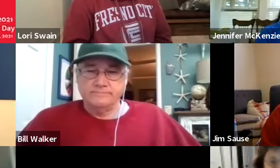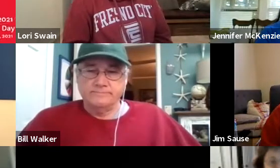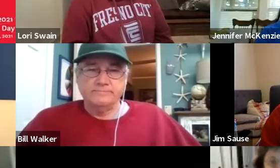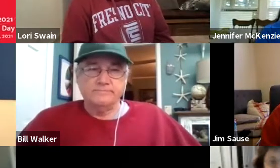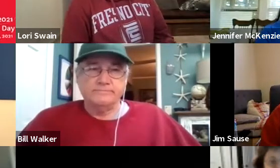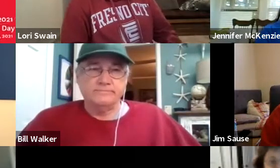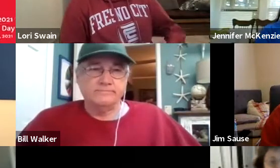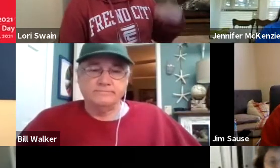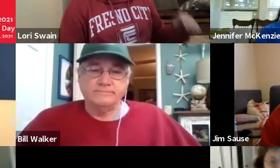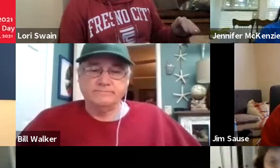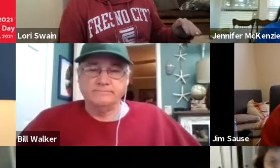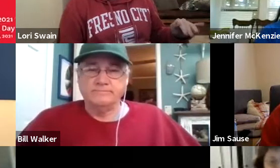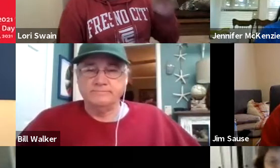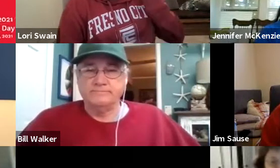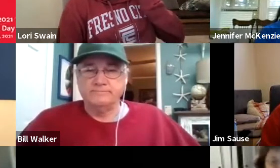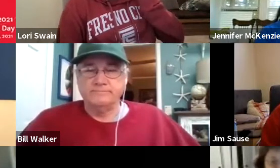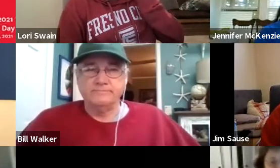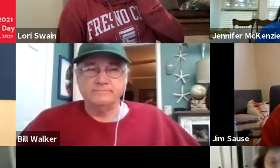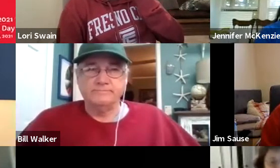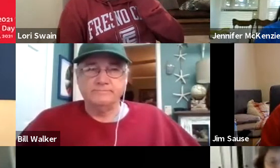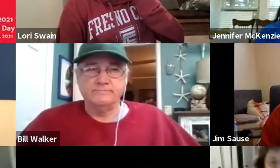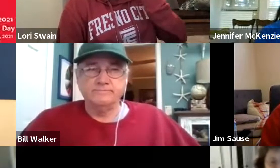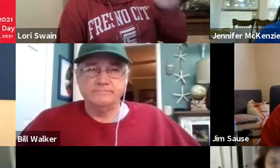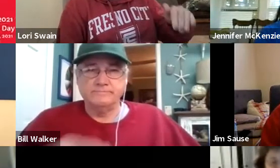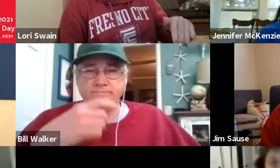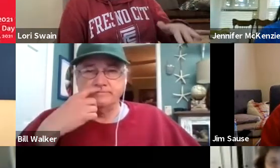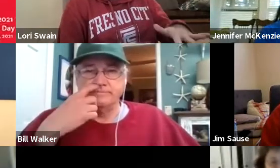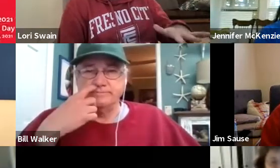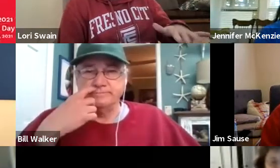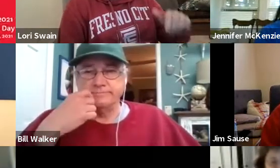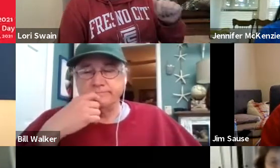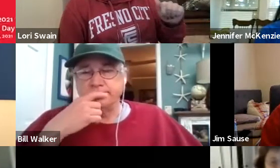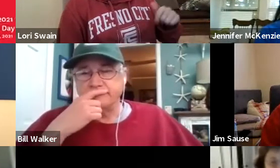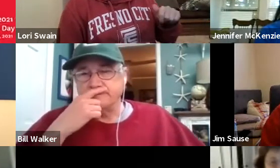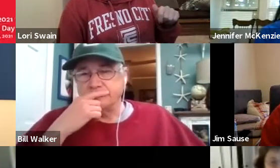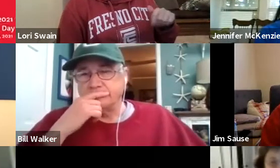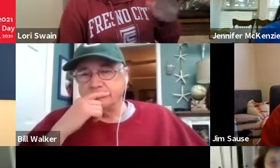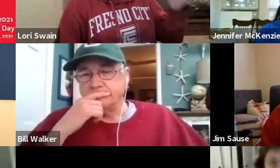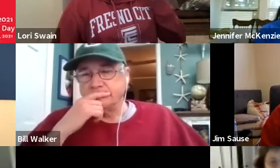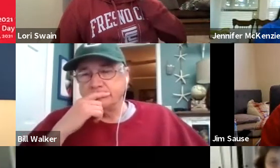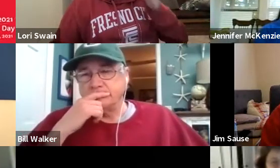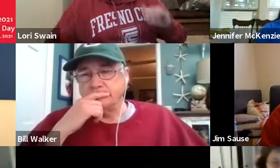everyone, for joining us, I'm going to apologize if you can hear snoring, that's my dog under the desk. Hopefully, the air pods